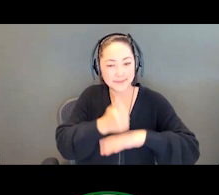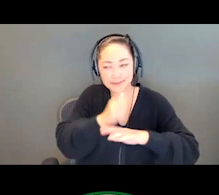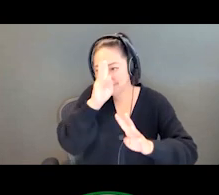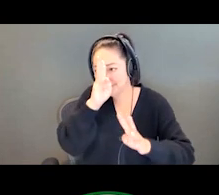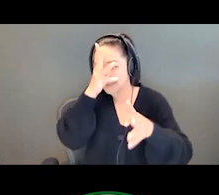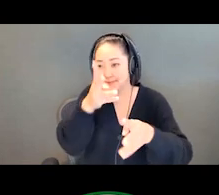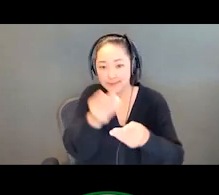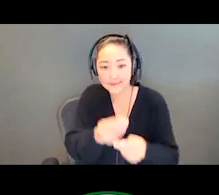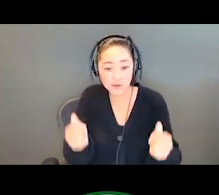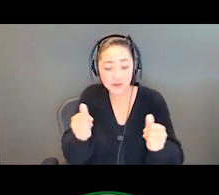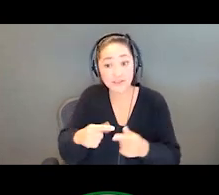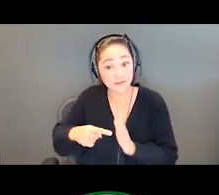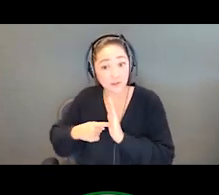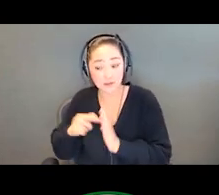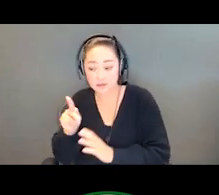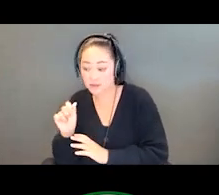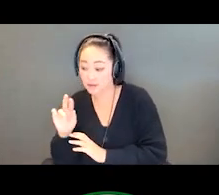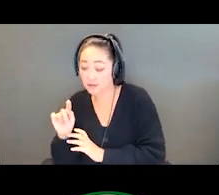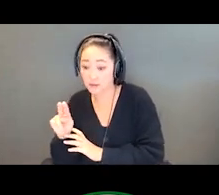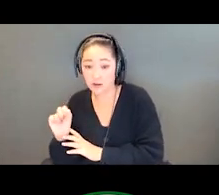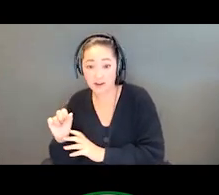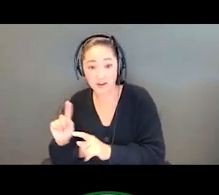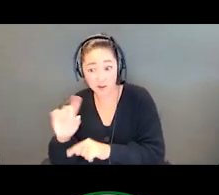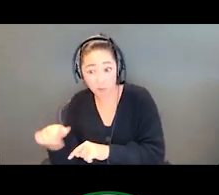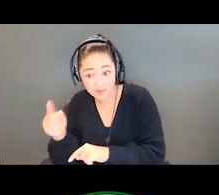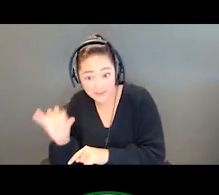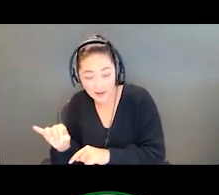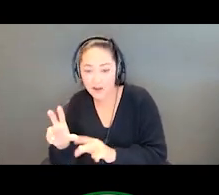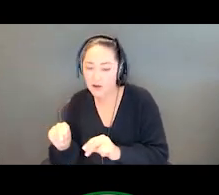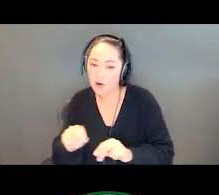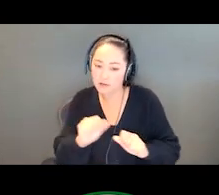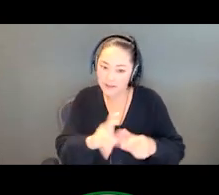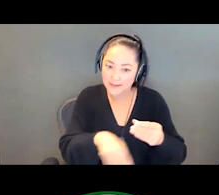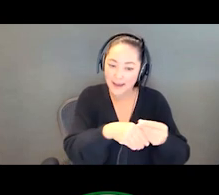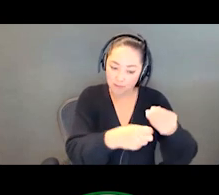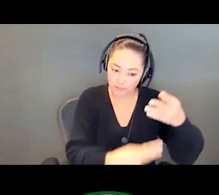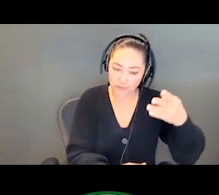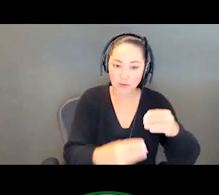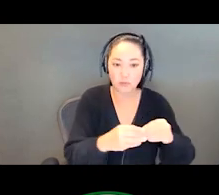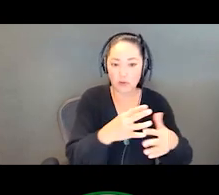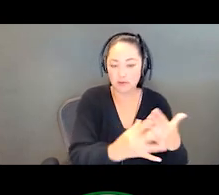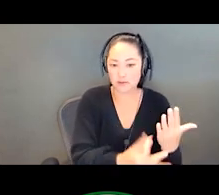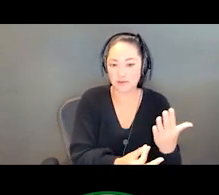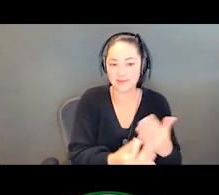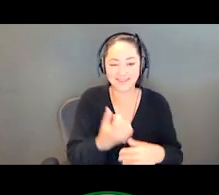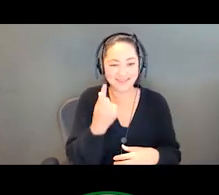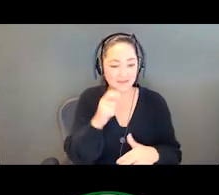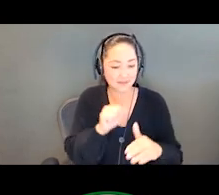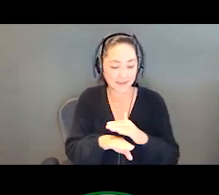we can make this vision a reality. Accessibility should be a collective responsibility. I urge everyone to join us in the mission